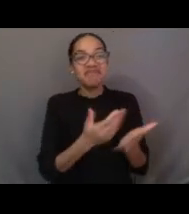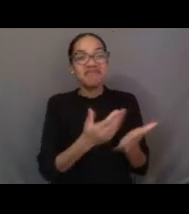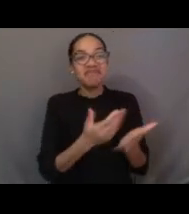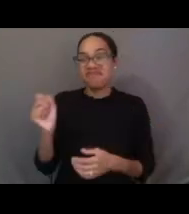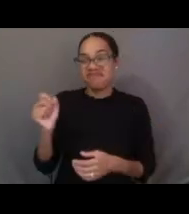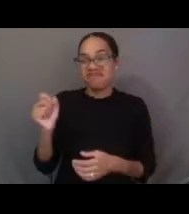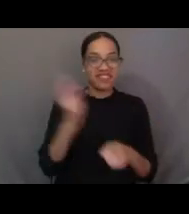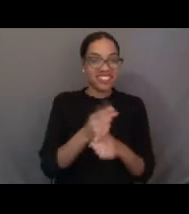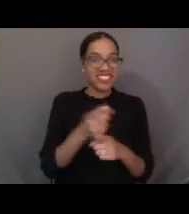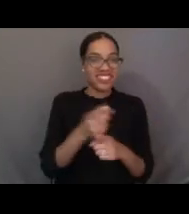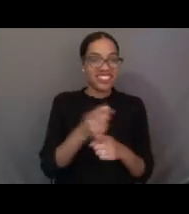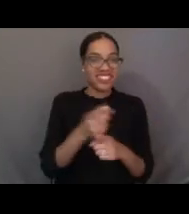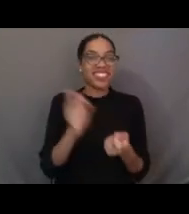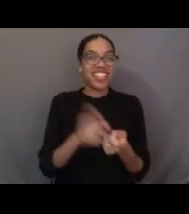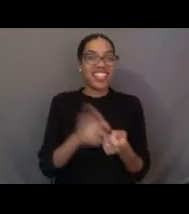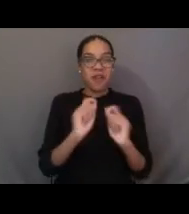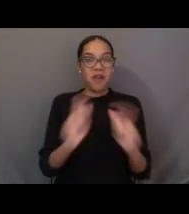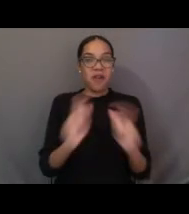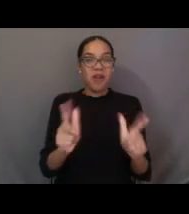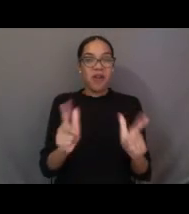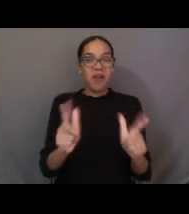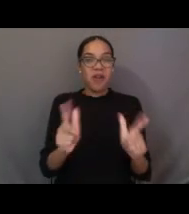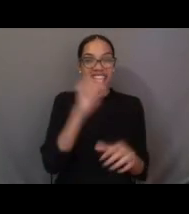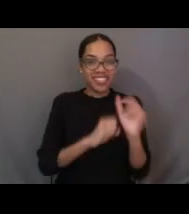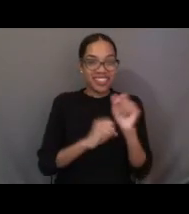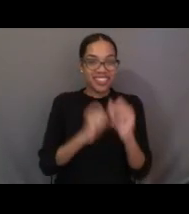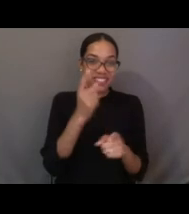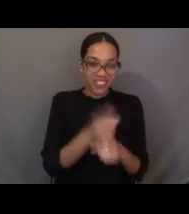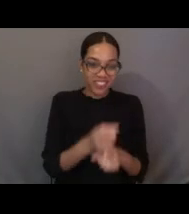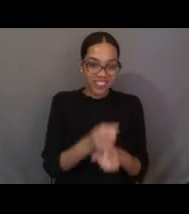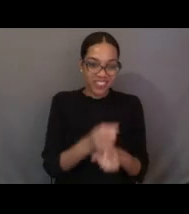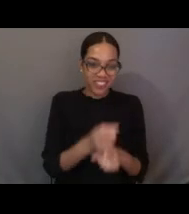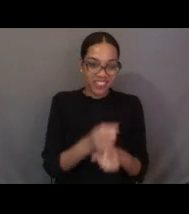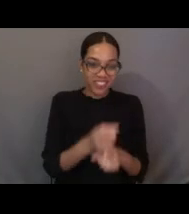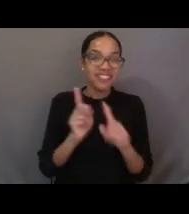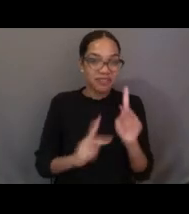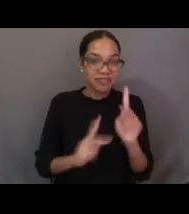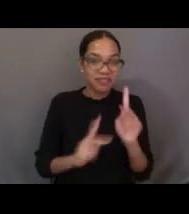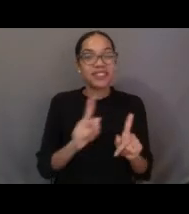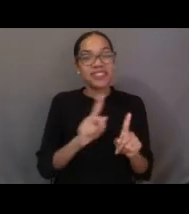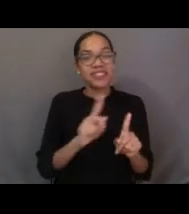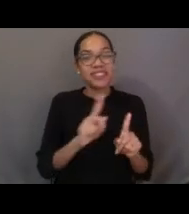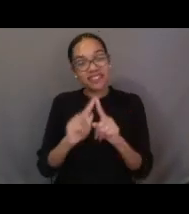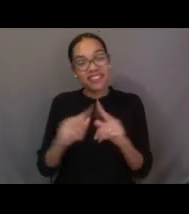Pretty much all those guesses are correct. A lot of different animals, including us, eat oysters, and love oysters.